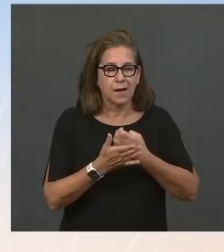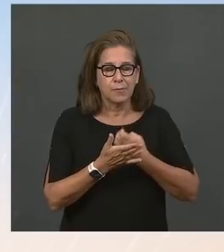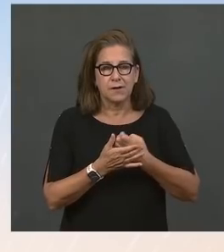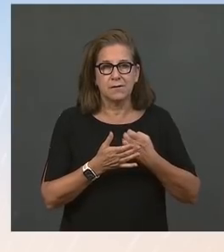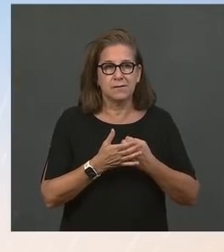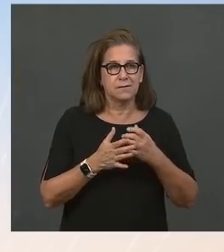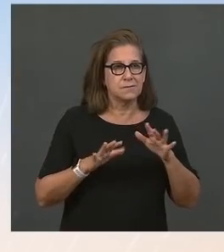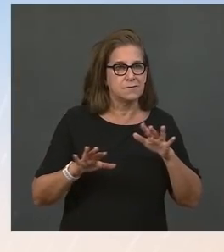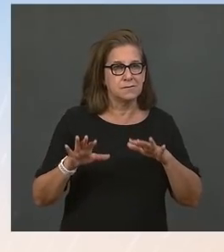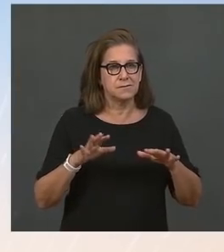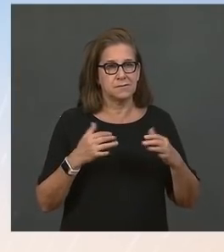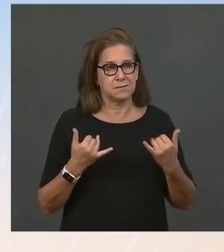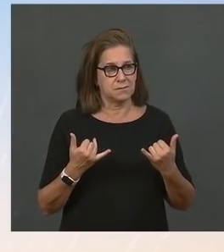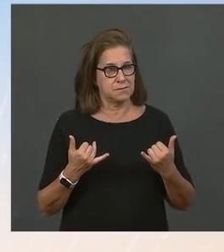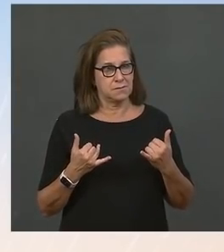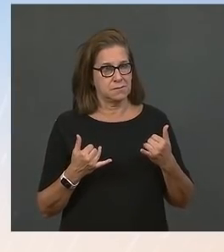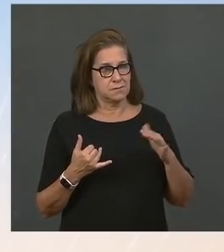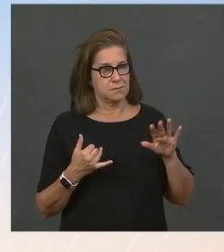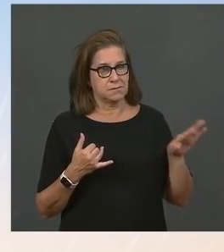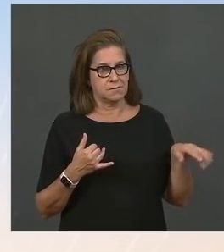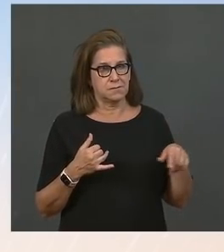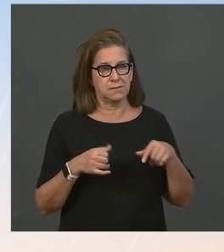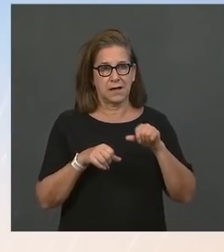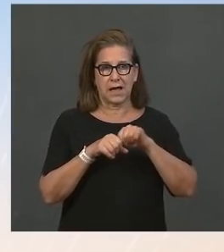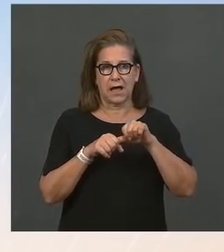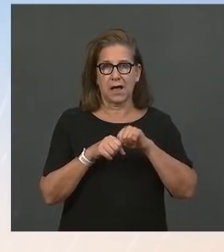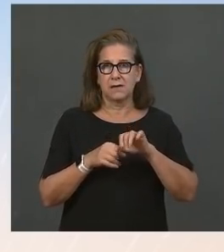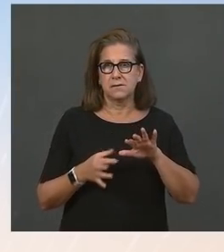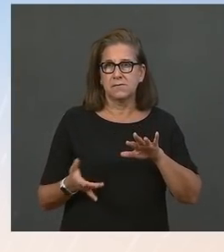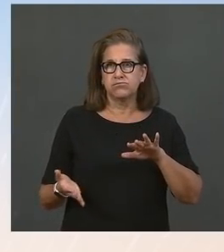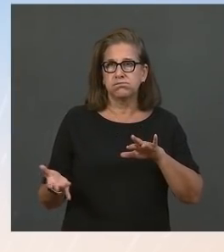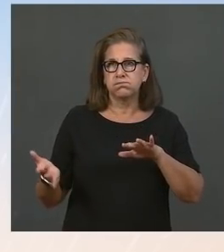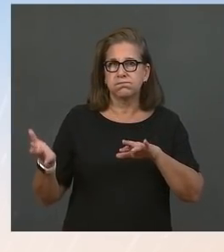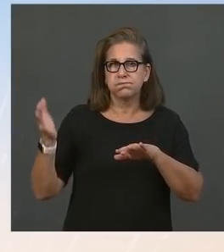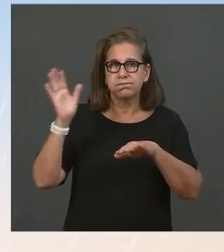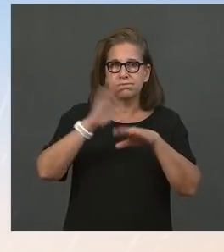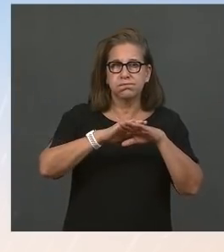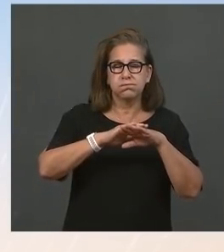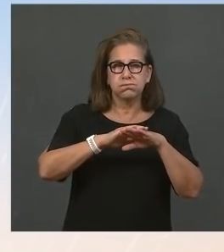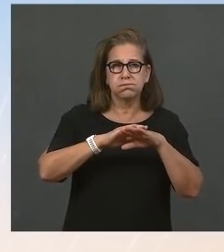7 years, 30 percent higher costs to heat their homes, inflation that is almost five times higher